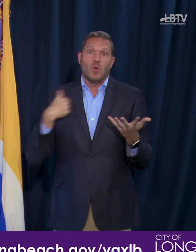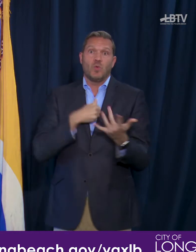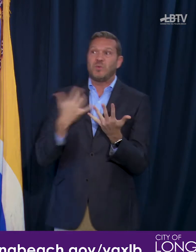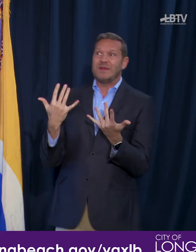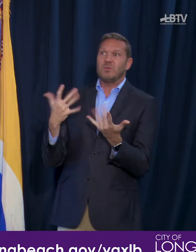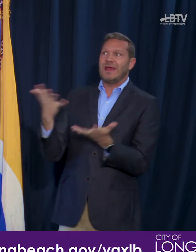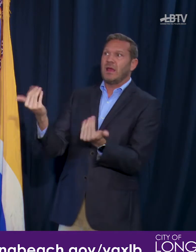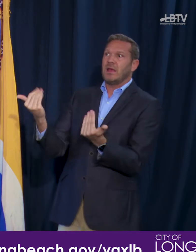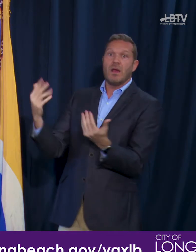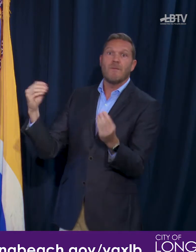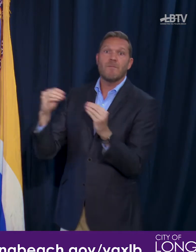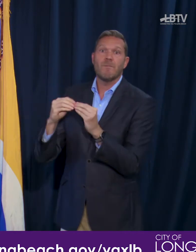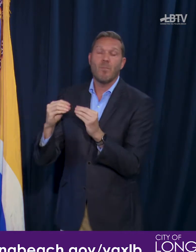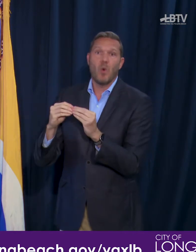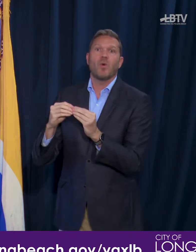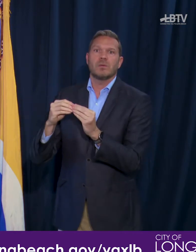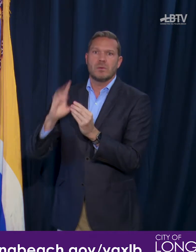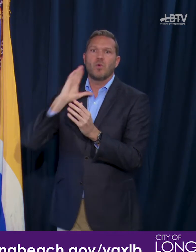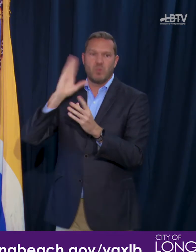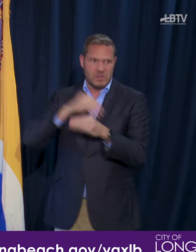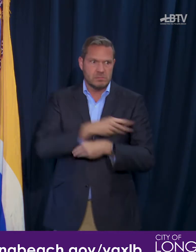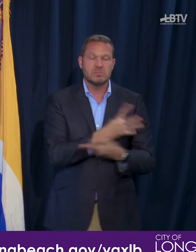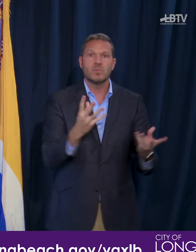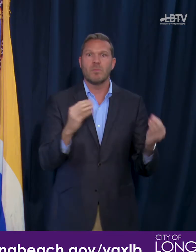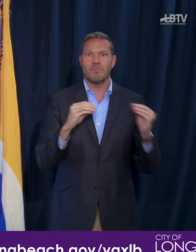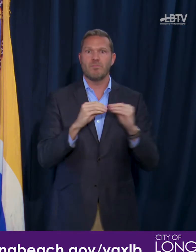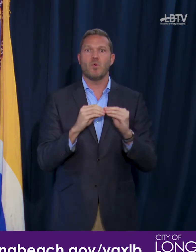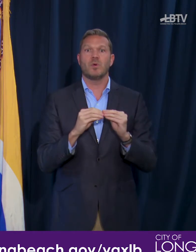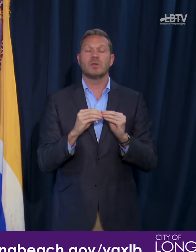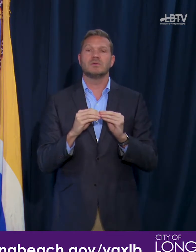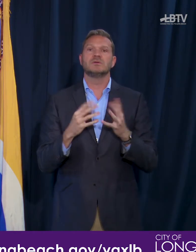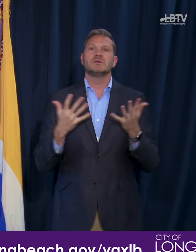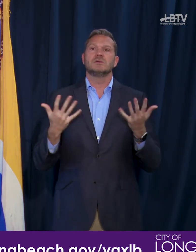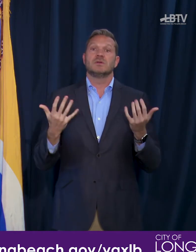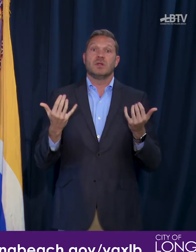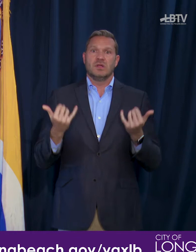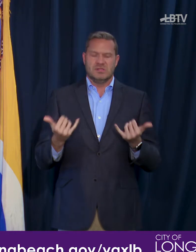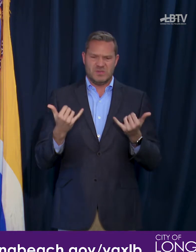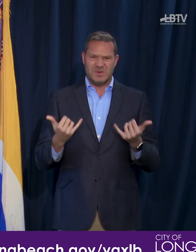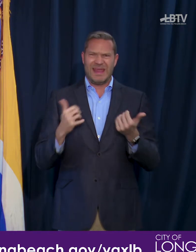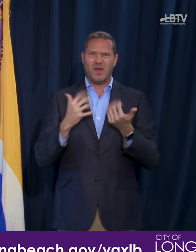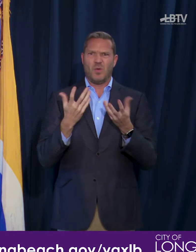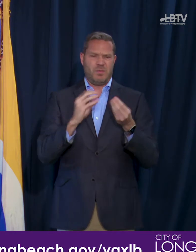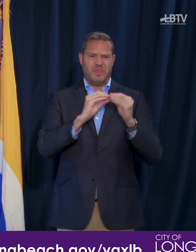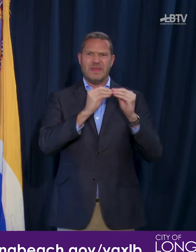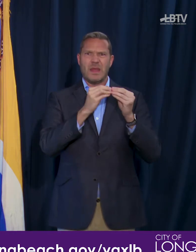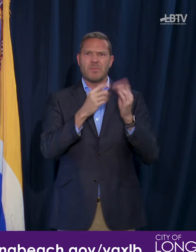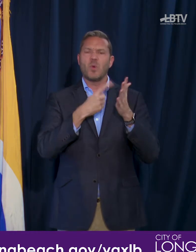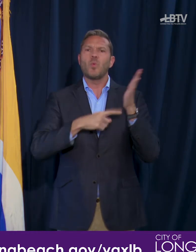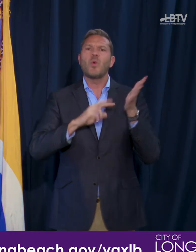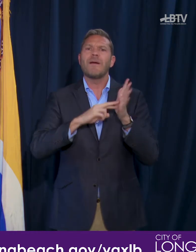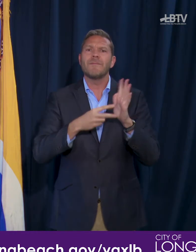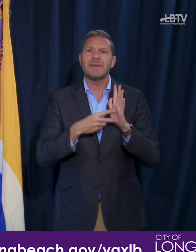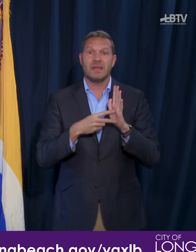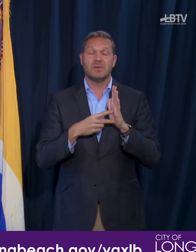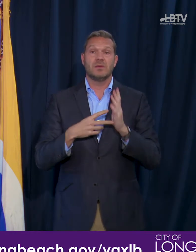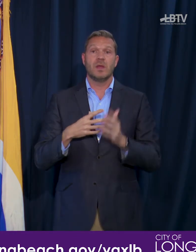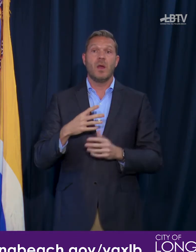Also I want to just note that you know how are we doing if we break these numbers down? Older adults continue to move forward.